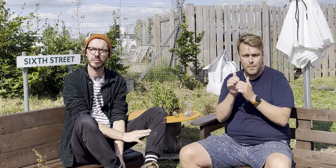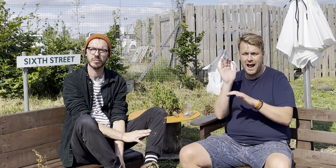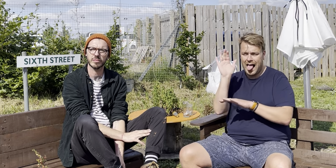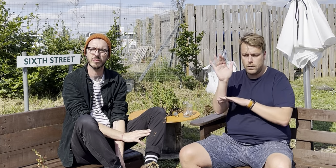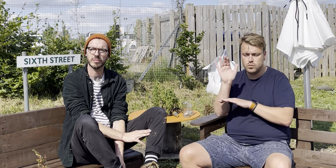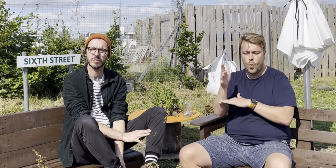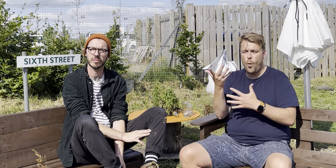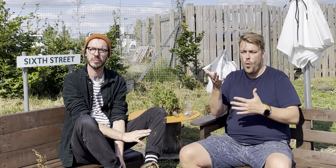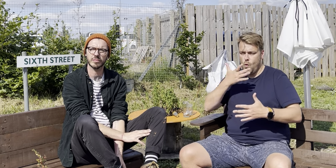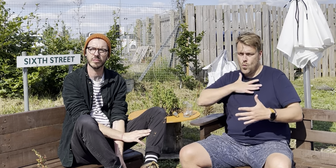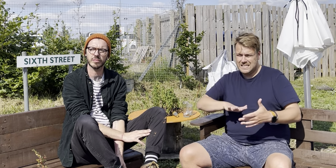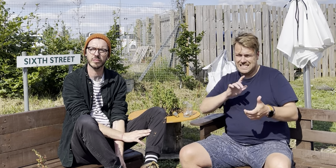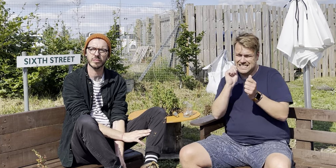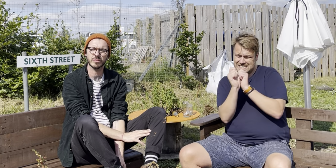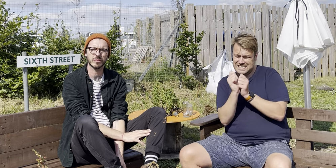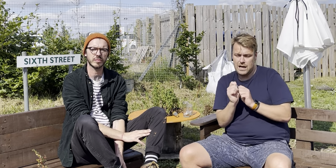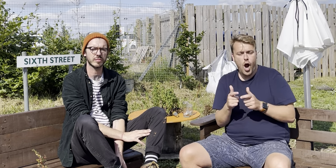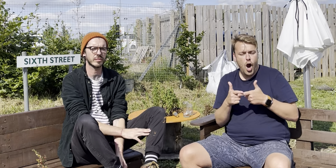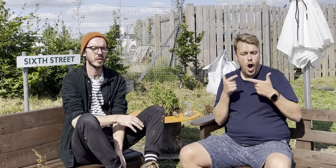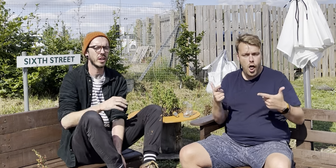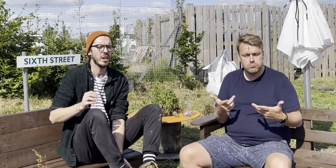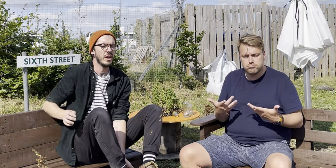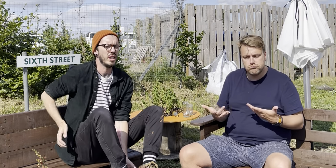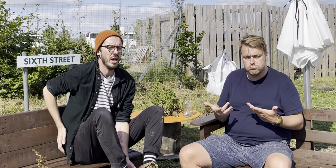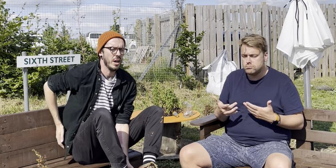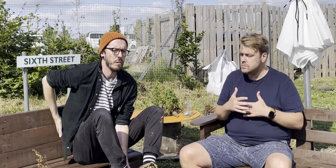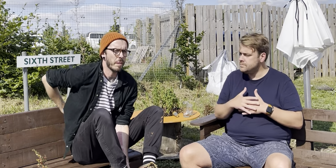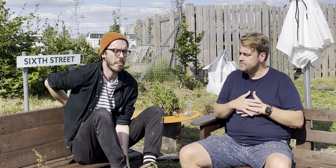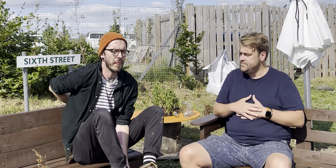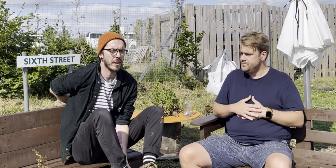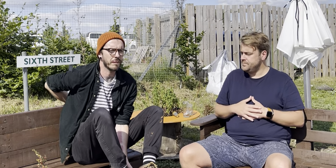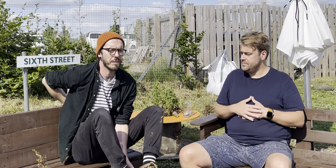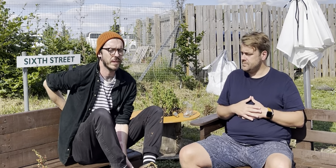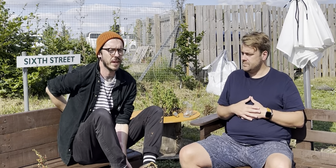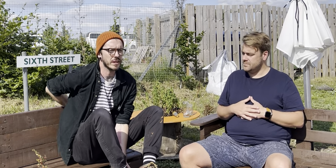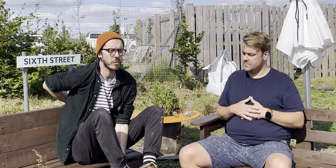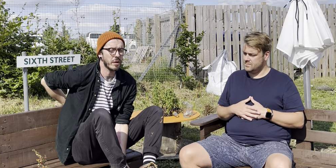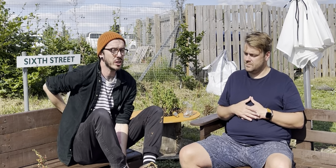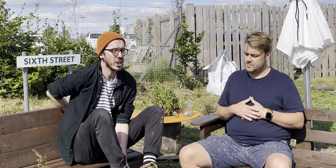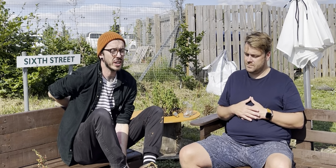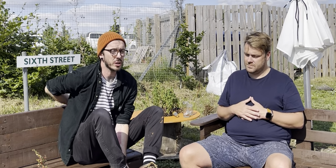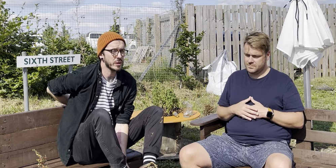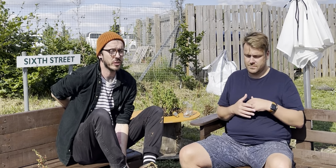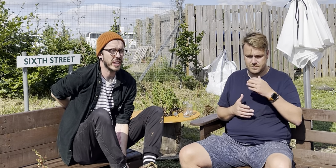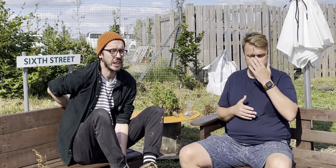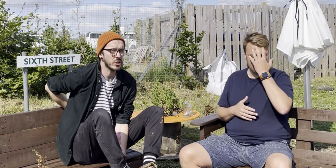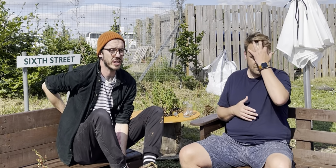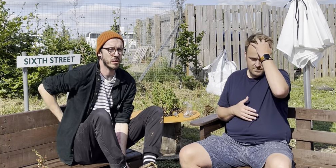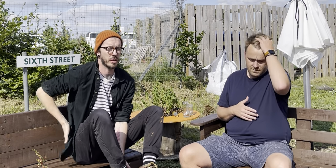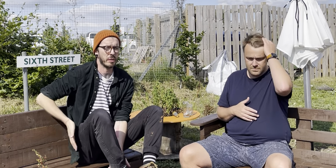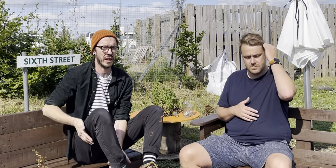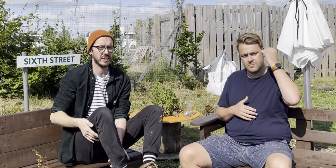and think about moving it into an outside space um my journey's always really interesting with plays